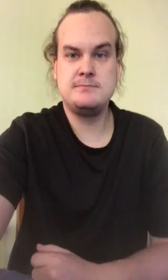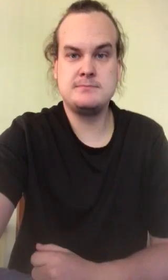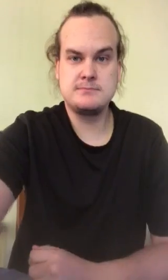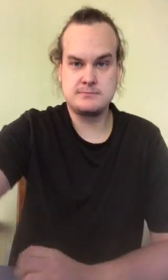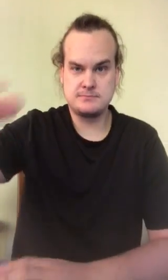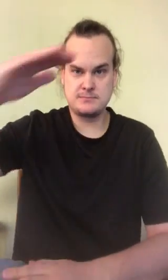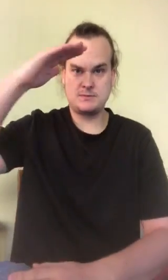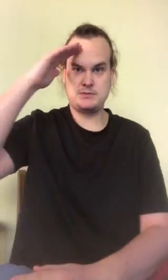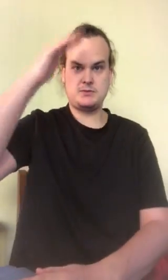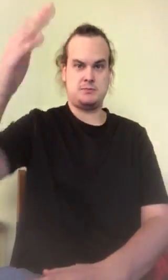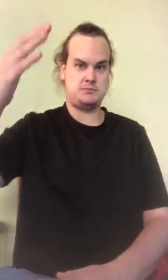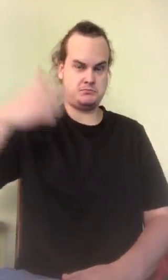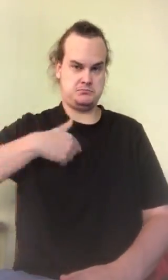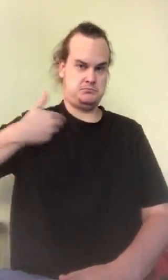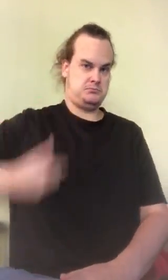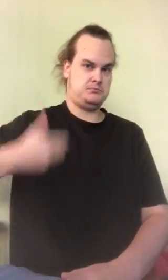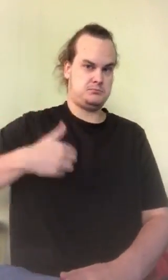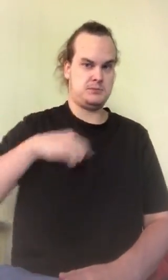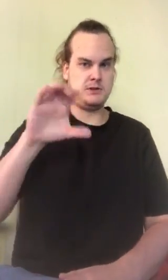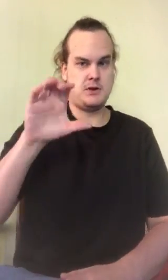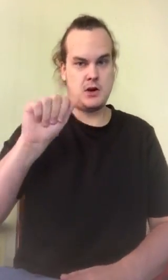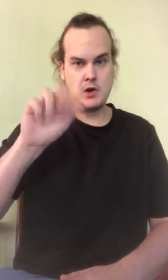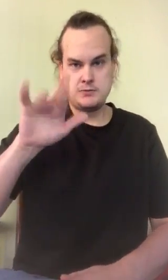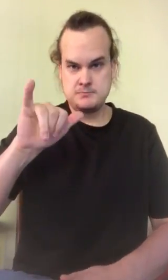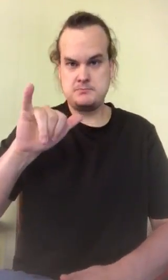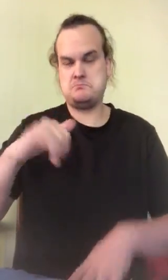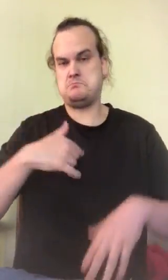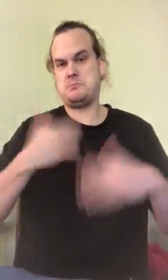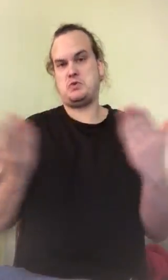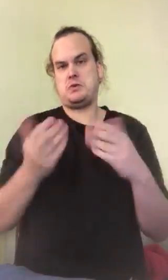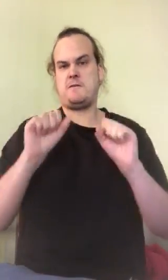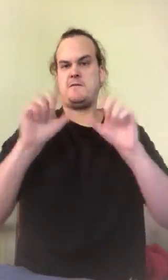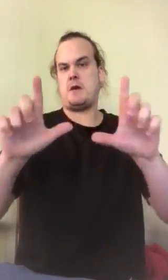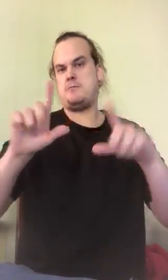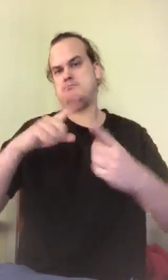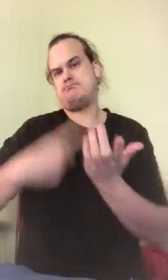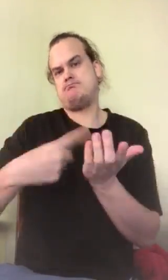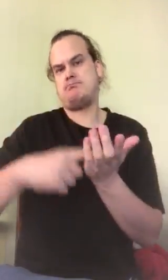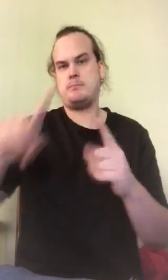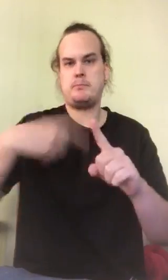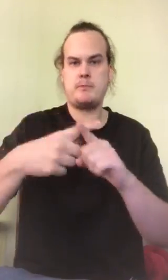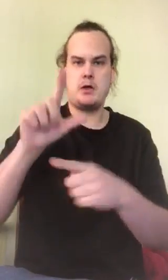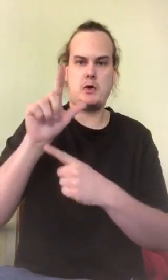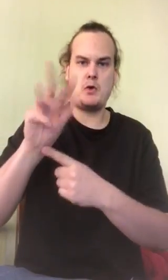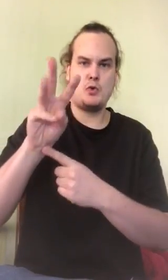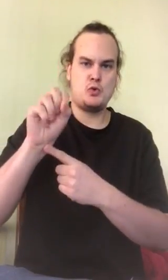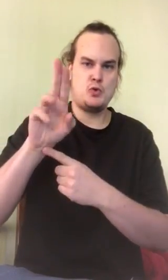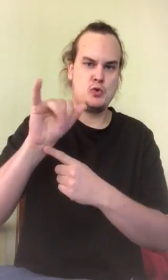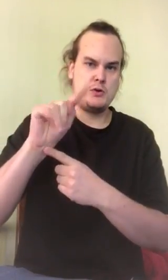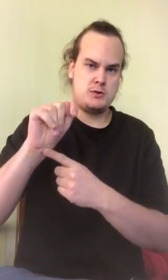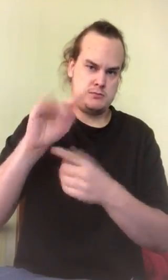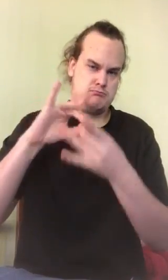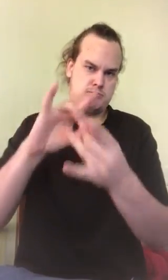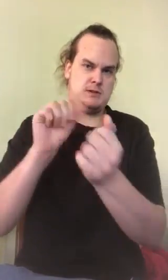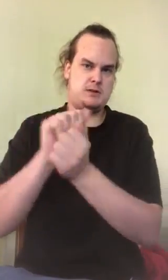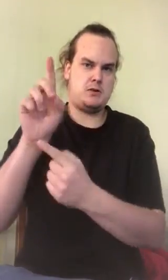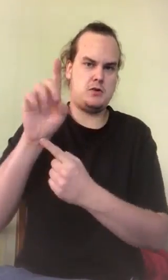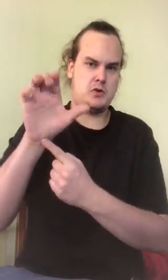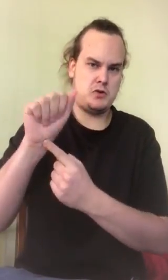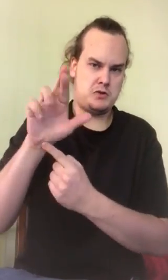Hello My name is Cary, Im here to make a Vlog To discuss about lawsuit relates to DCARA